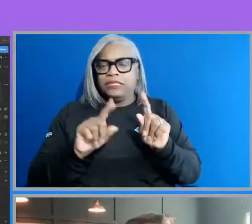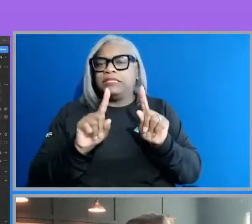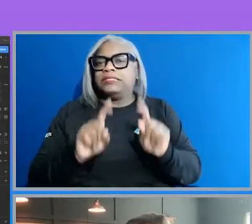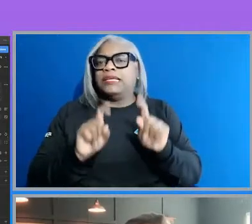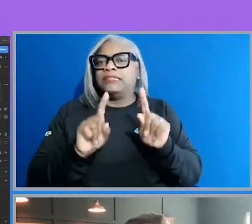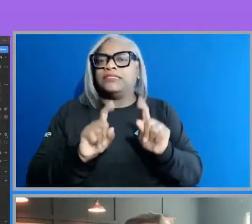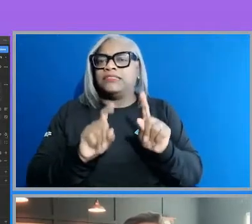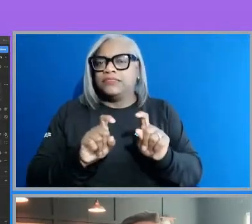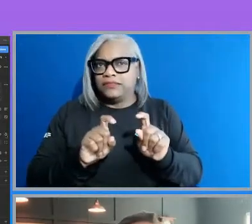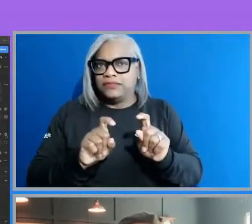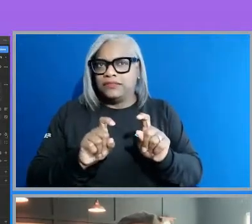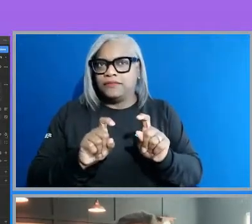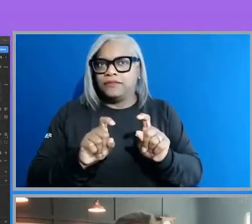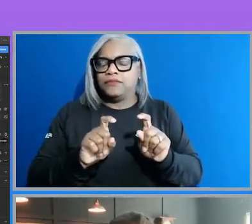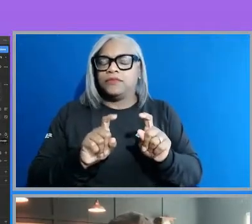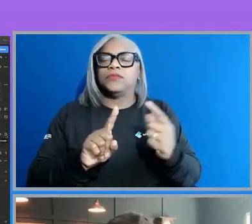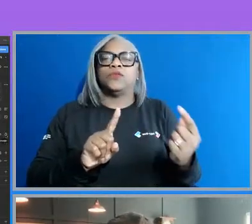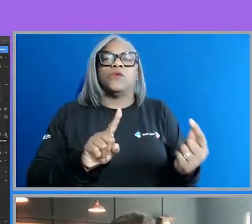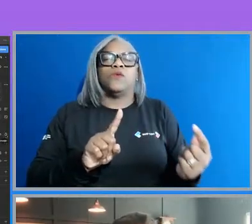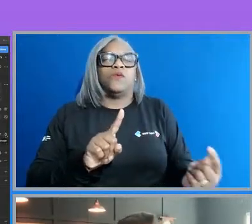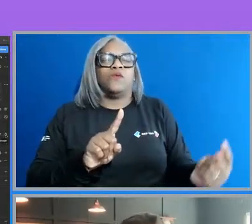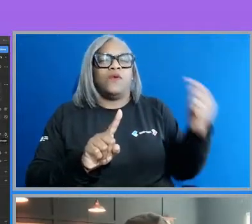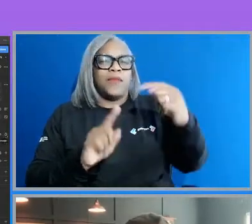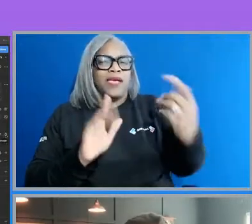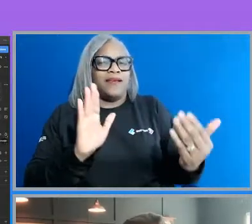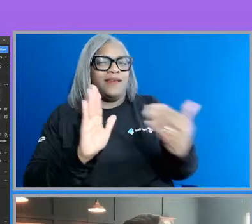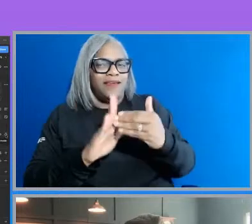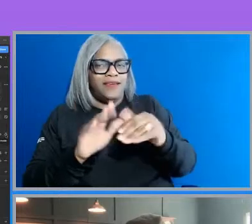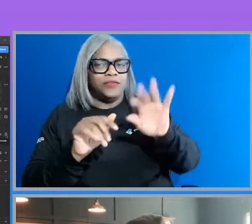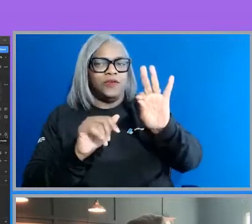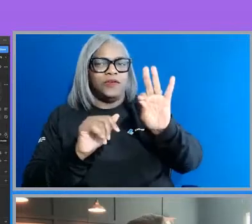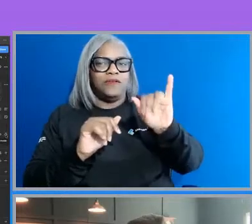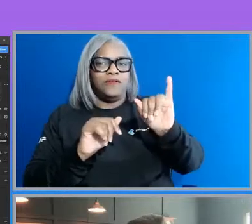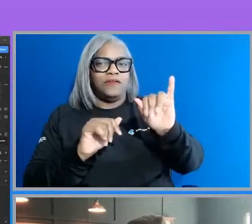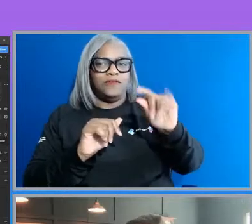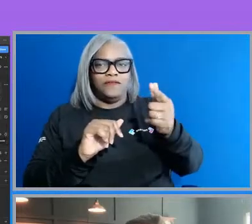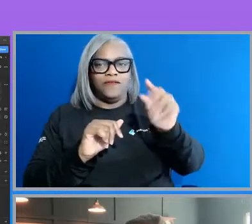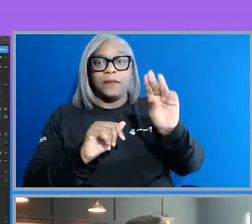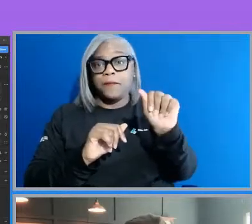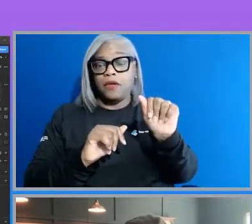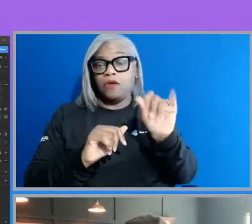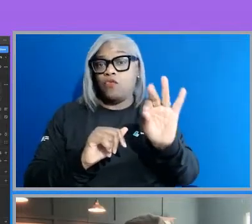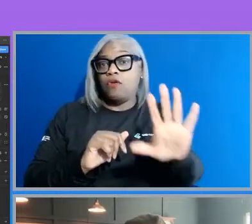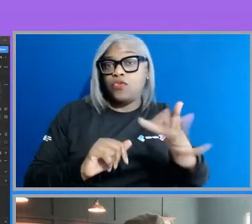idea by going back into Figma as an example. The tool that I'm just showing here, or your design tool of choice in Figma,